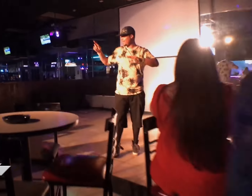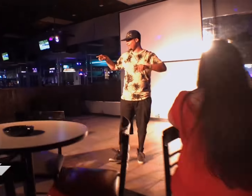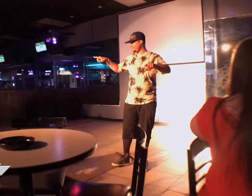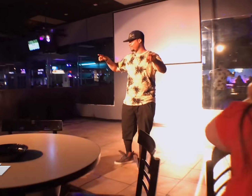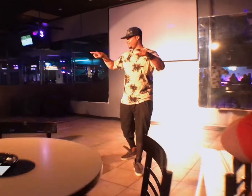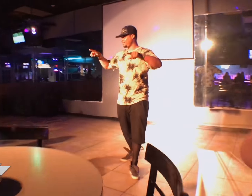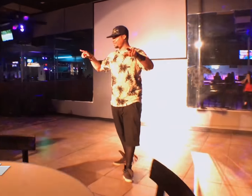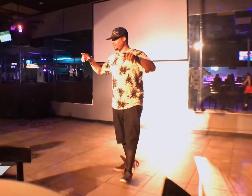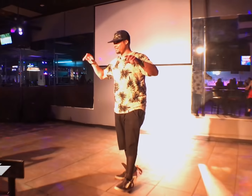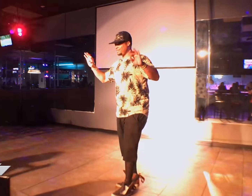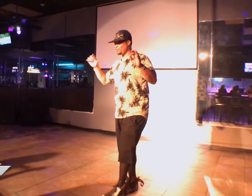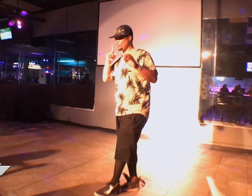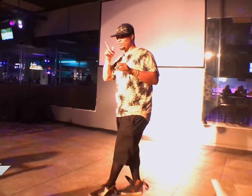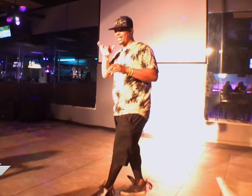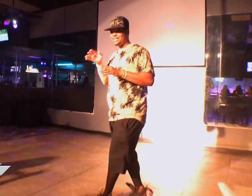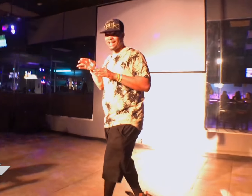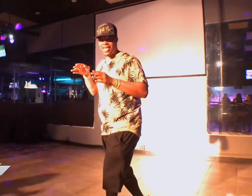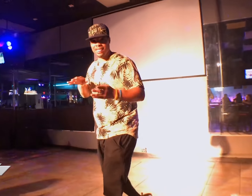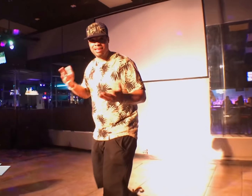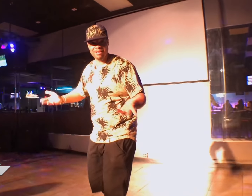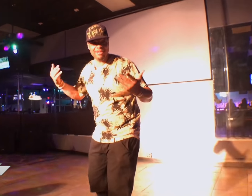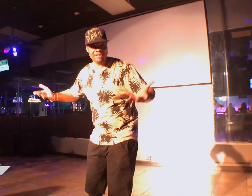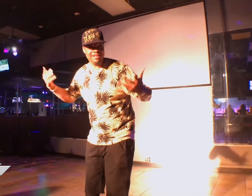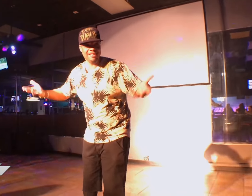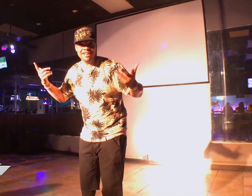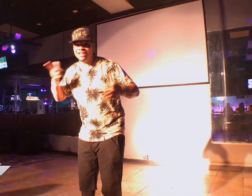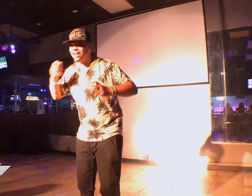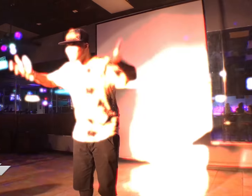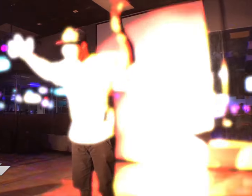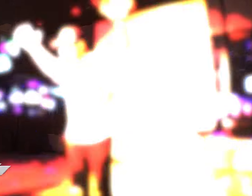time Def Publik promoter Alvin Williams served as host.